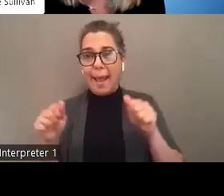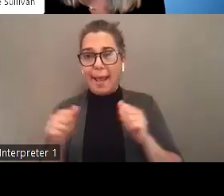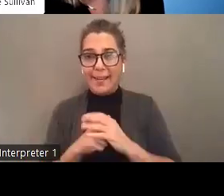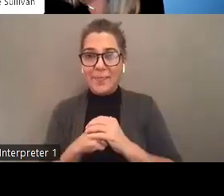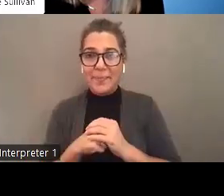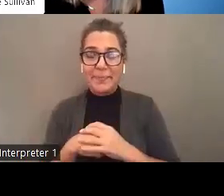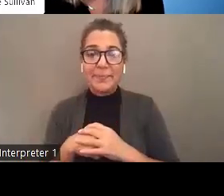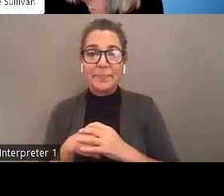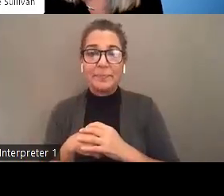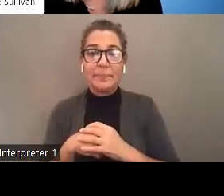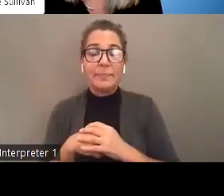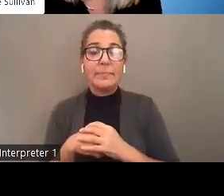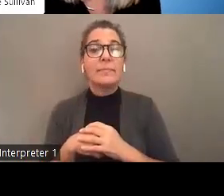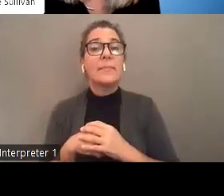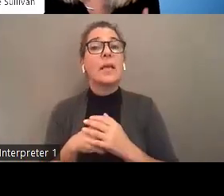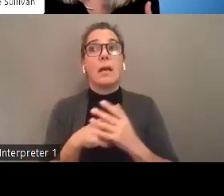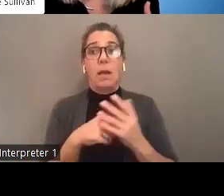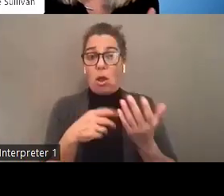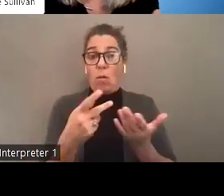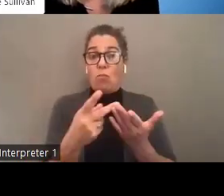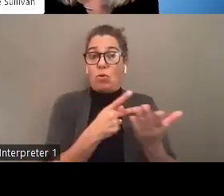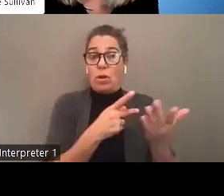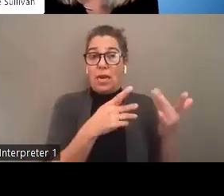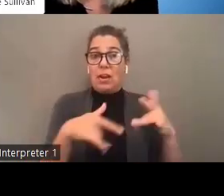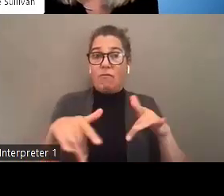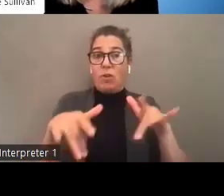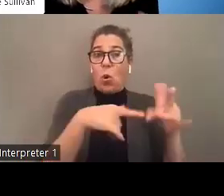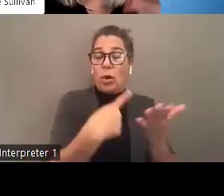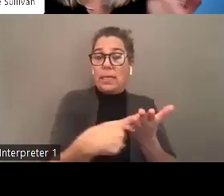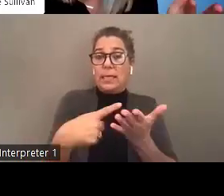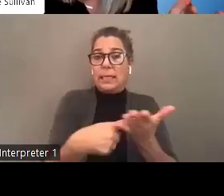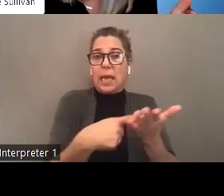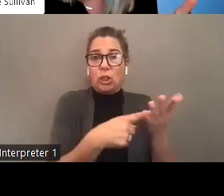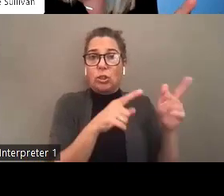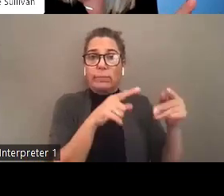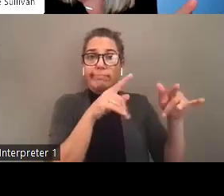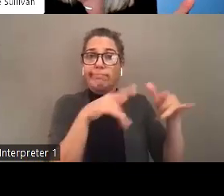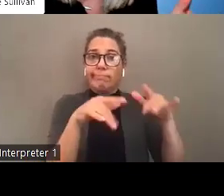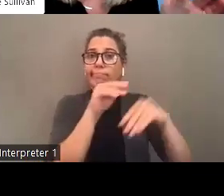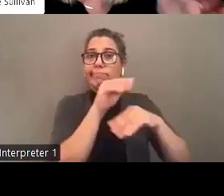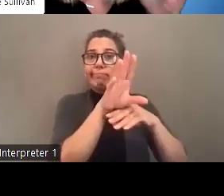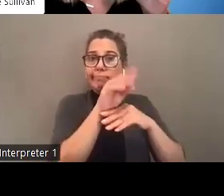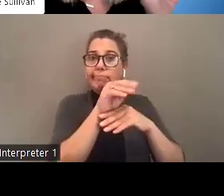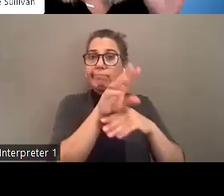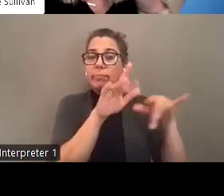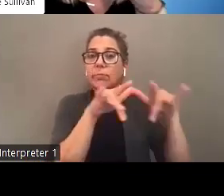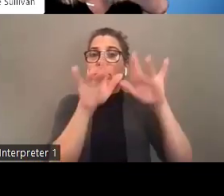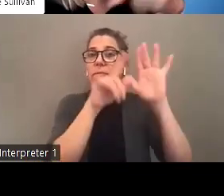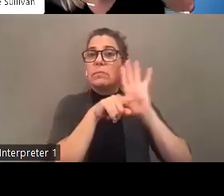So while the pre-recorded discussion is playing, we invite you to enter any questions that you had in the Q&A box